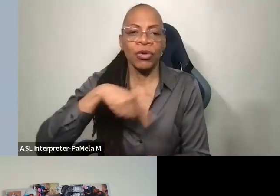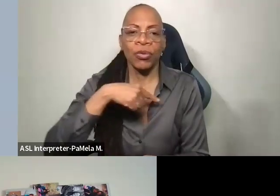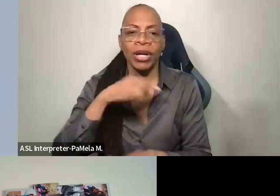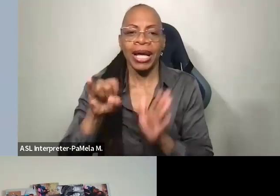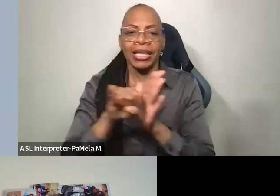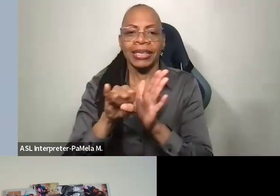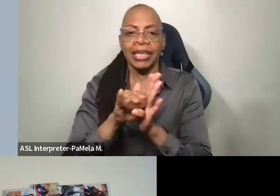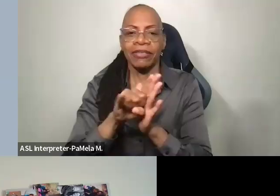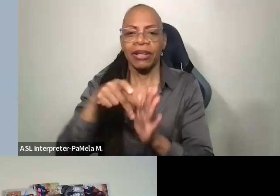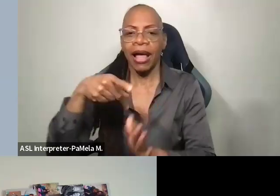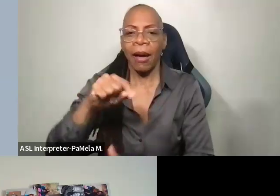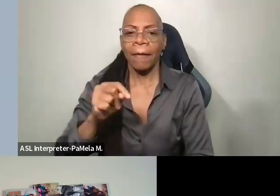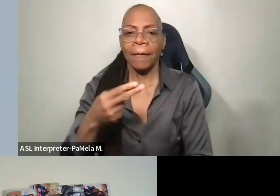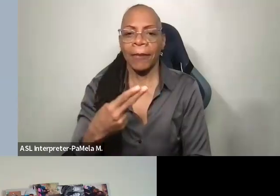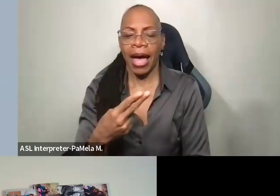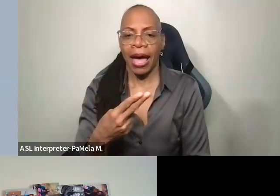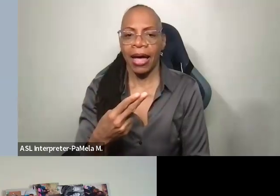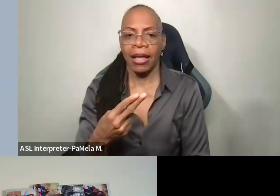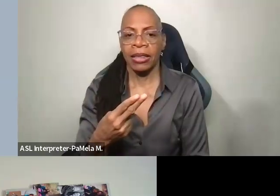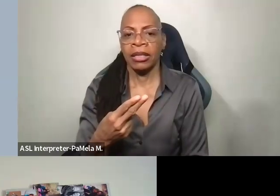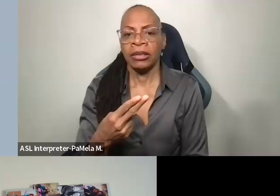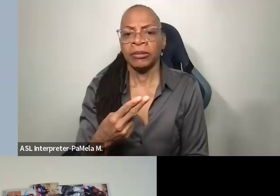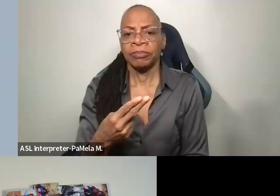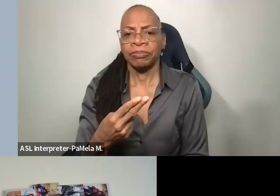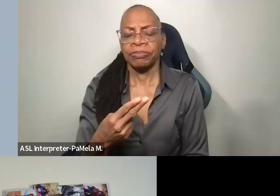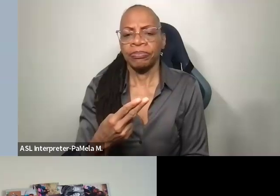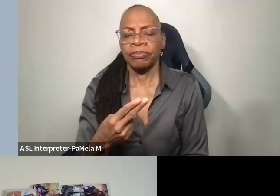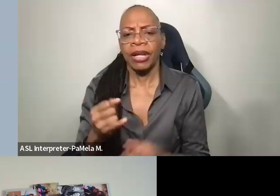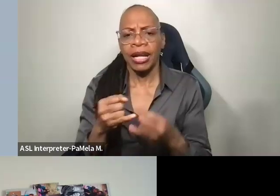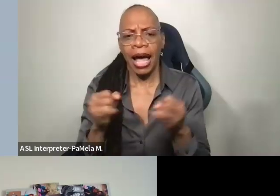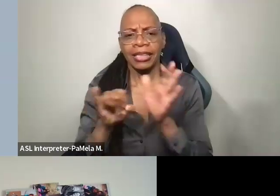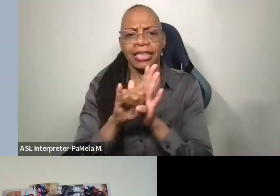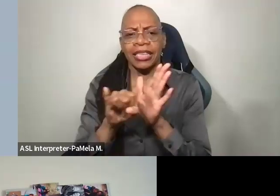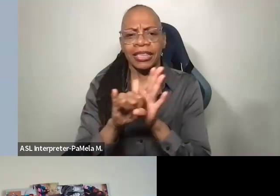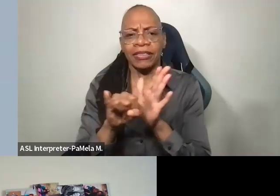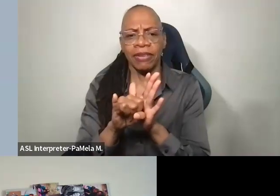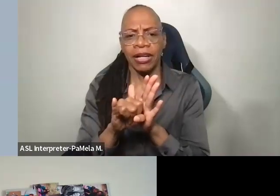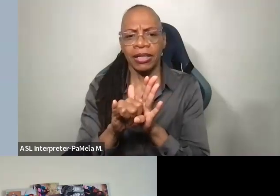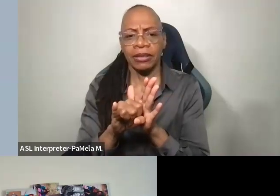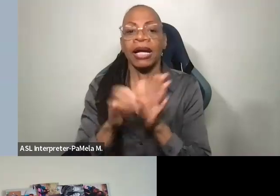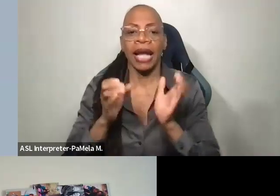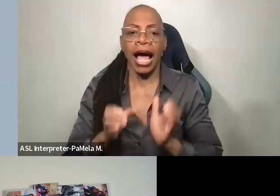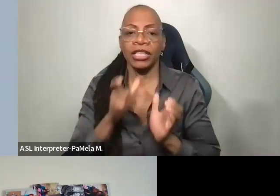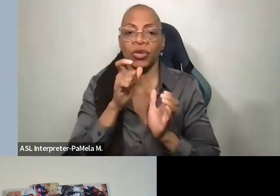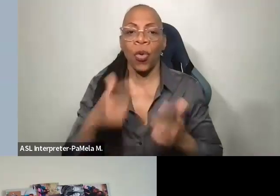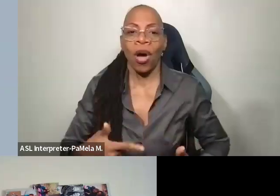living in shelters as supportive versus street outreach for coordinated entry counseling as literally homeless and classifies them as street outreach?"